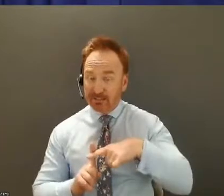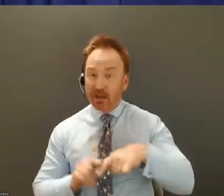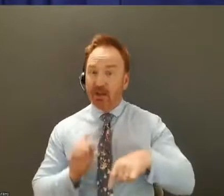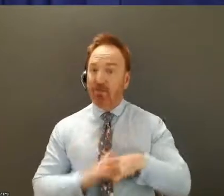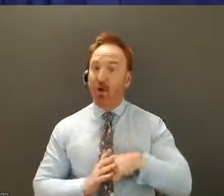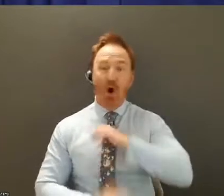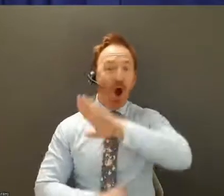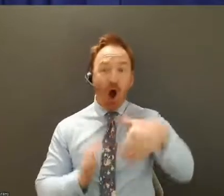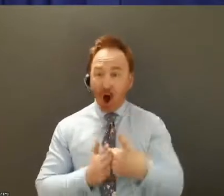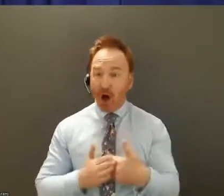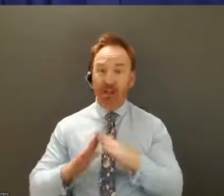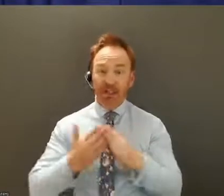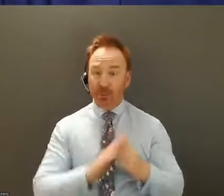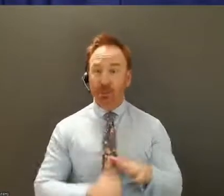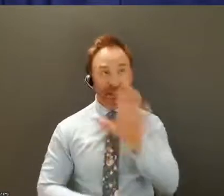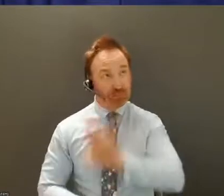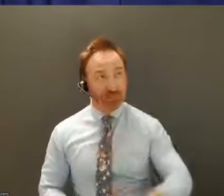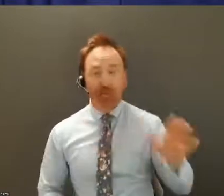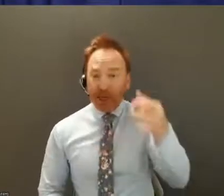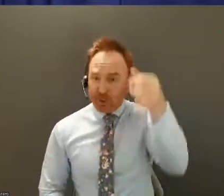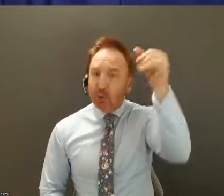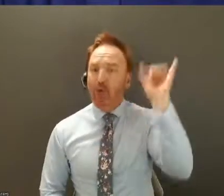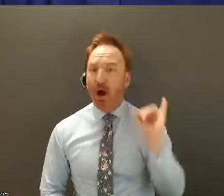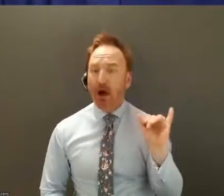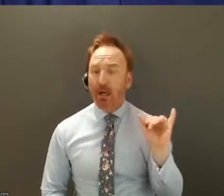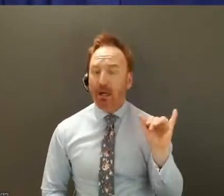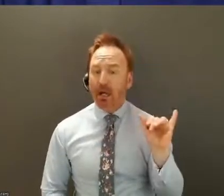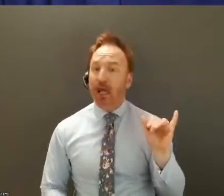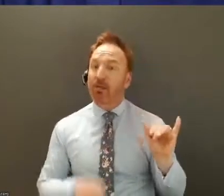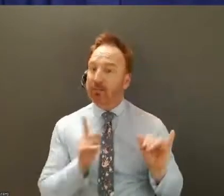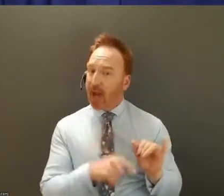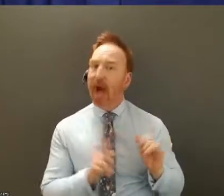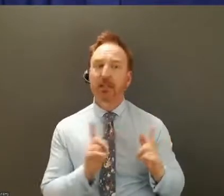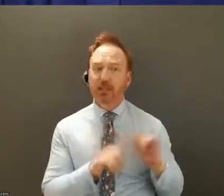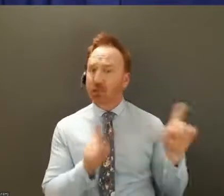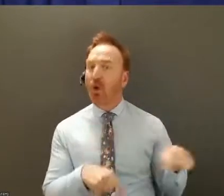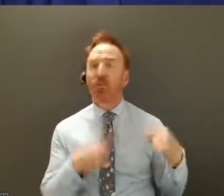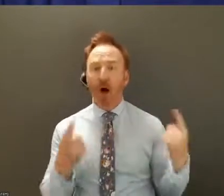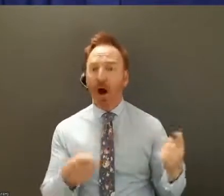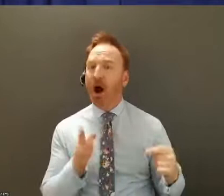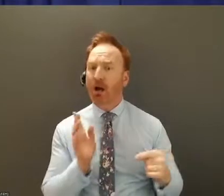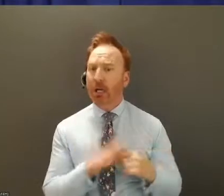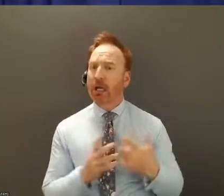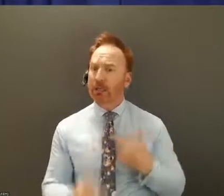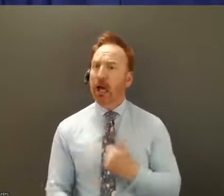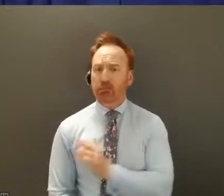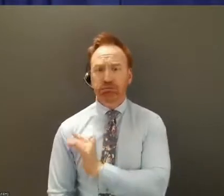virus. They are known as contacts. The health professionals get in